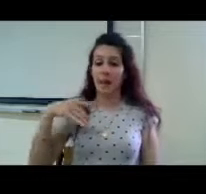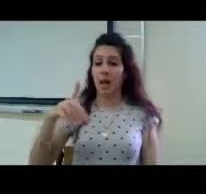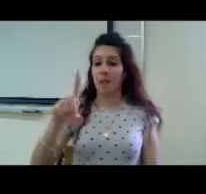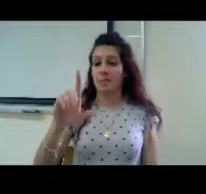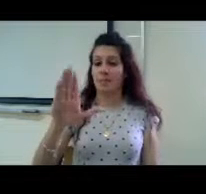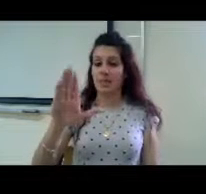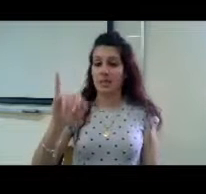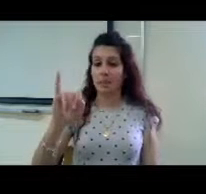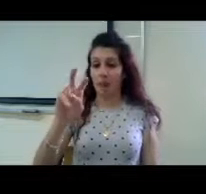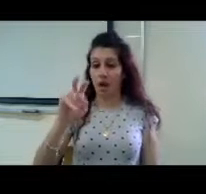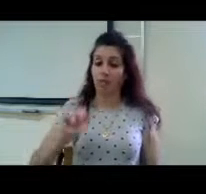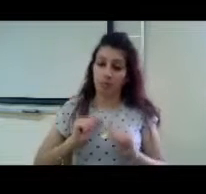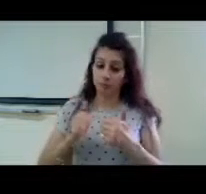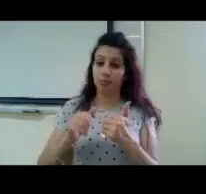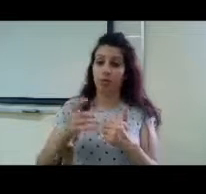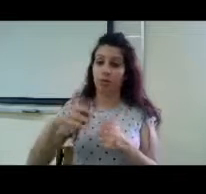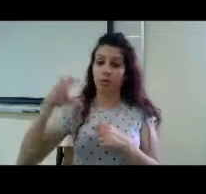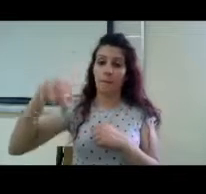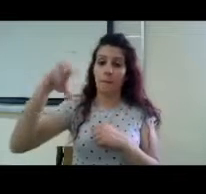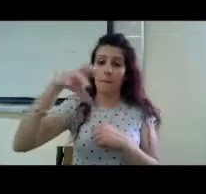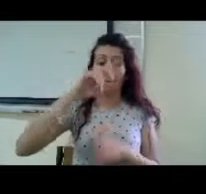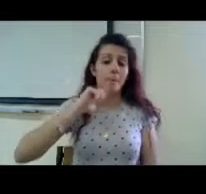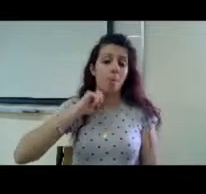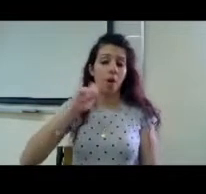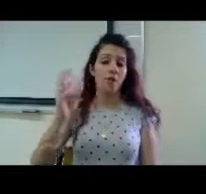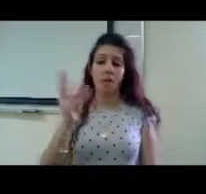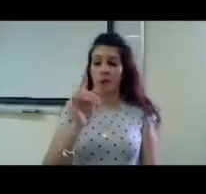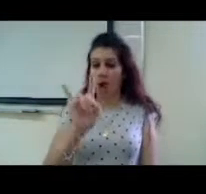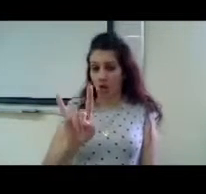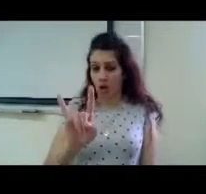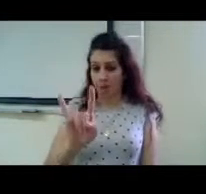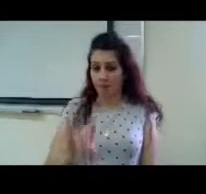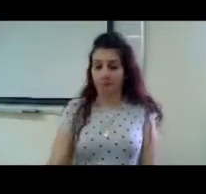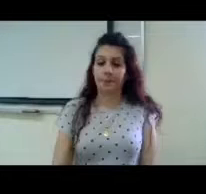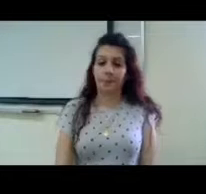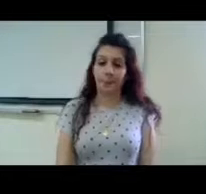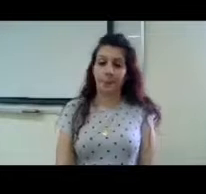trained on the colibri platform how to access it how to utilize the content of